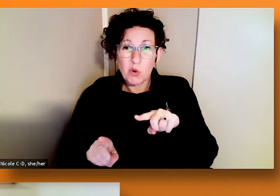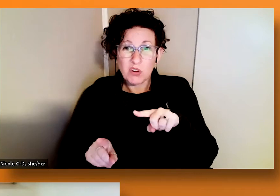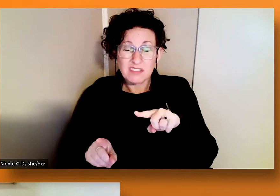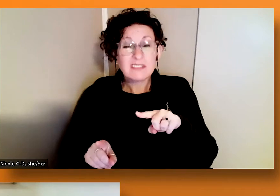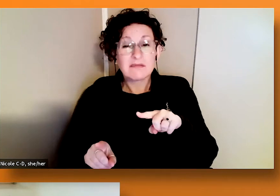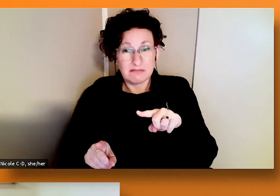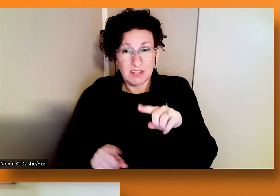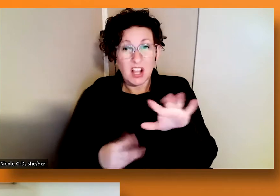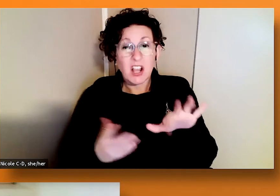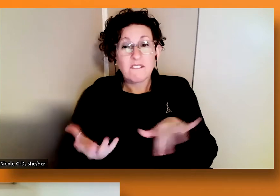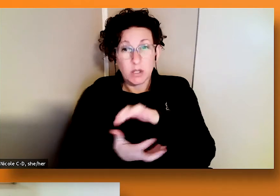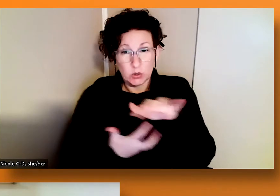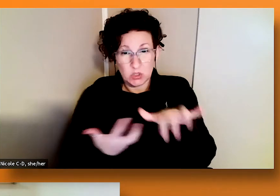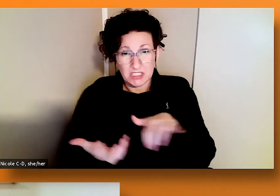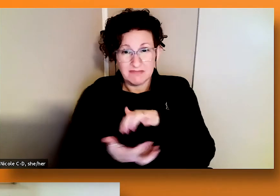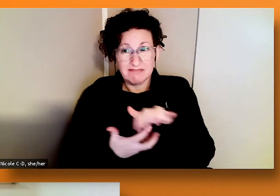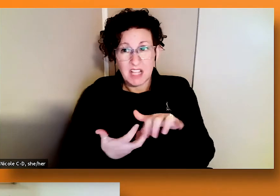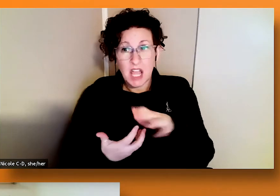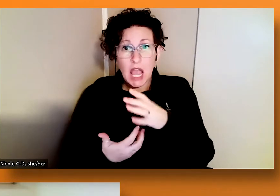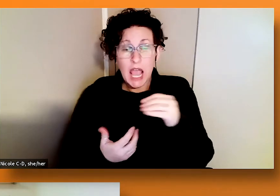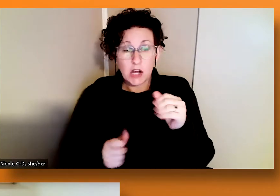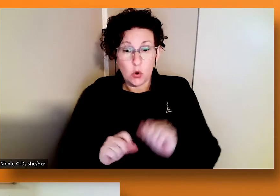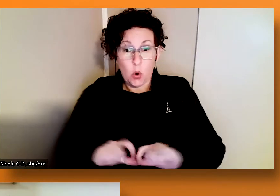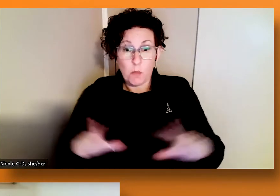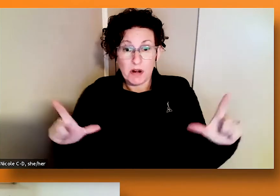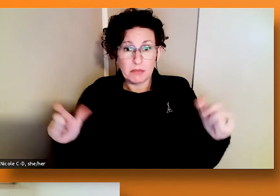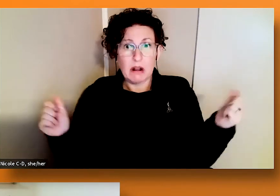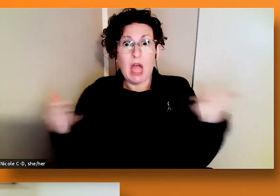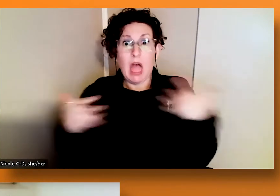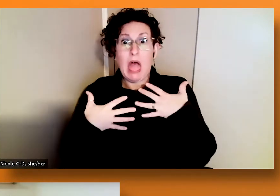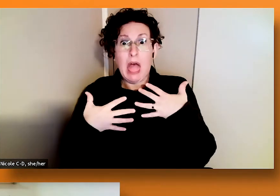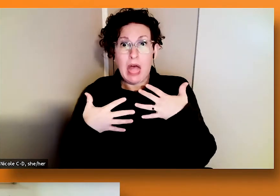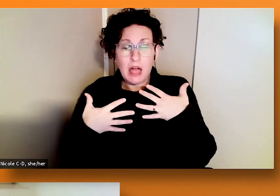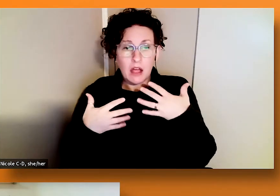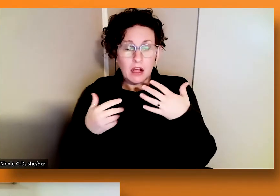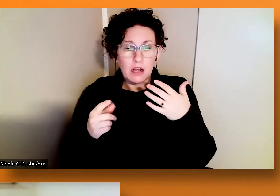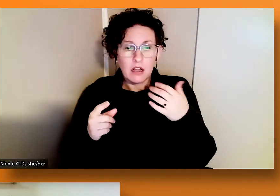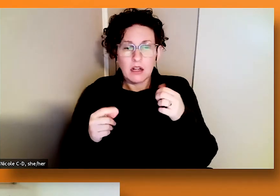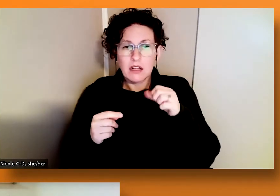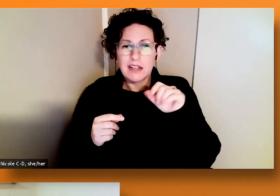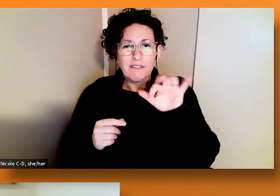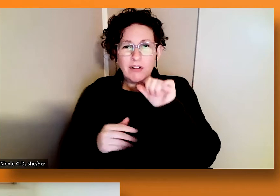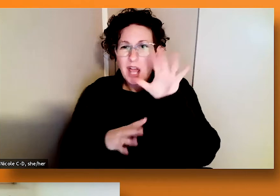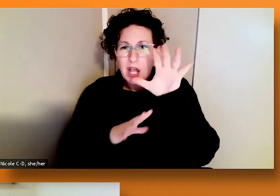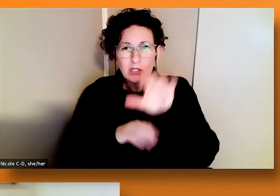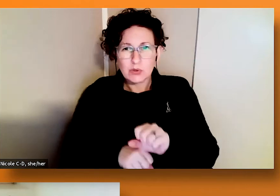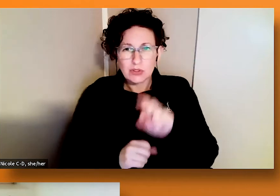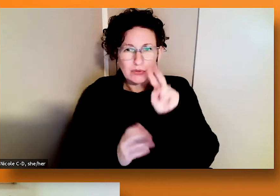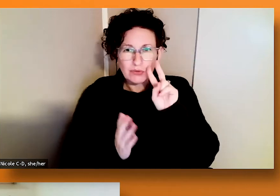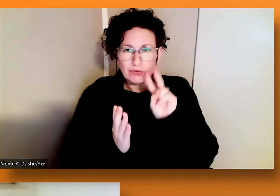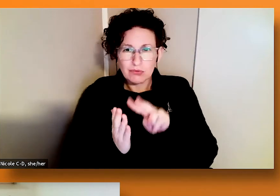they are confusing, and they can look very intimidating if you're not used to looking at them all the time.